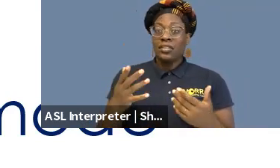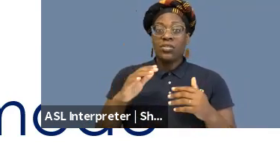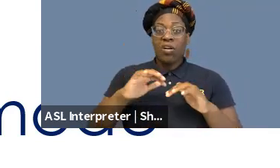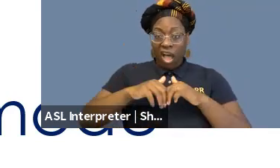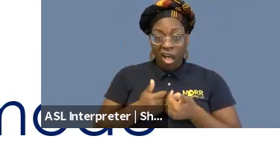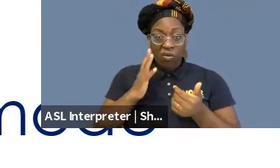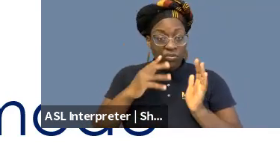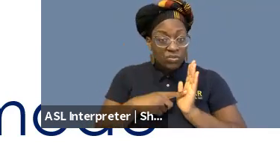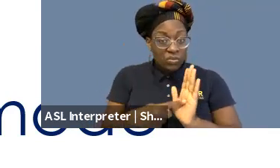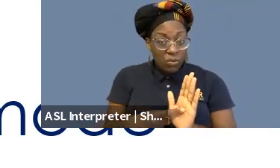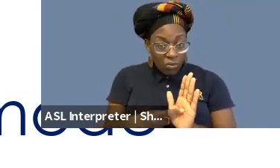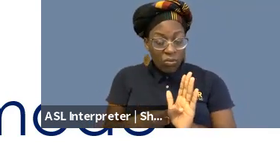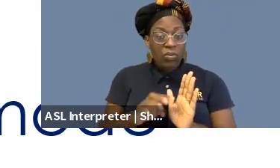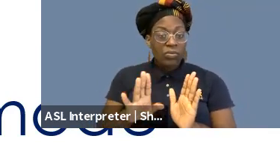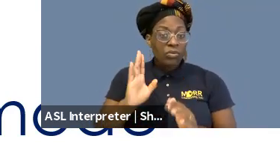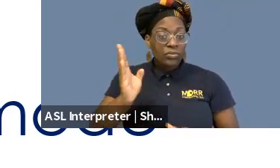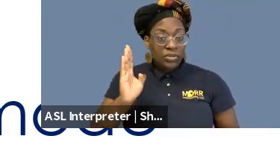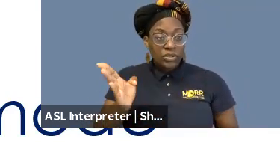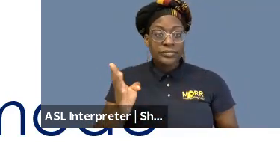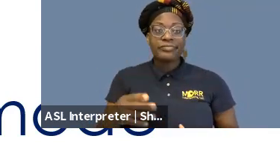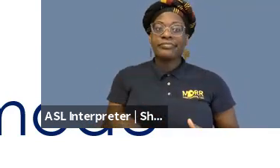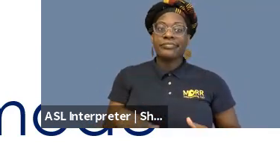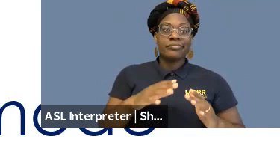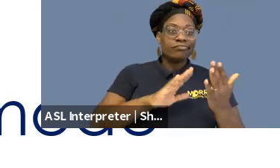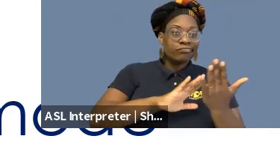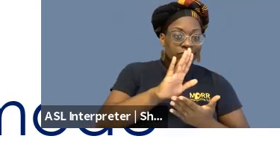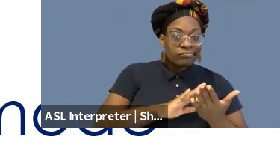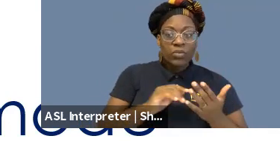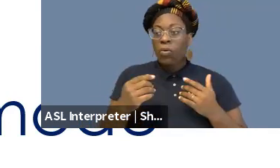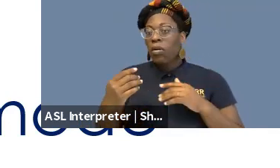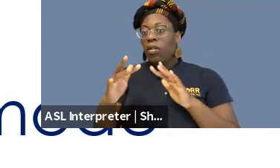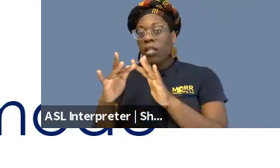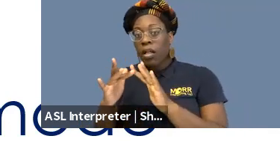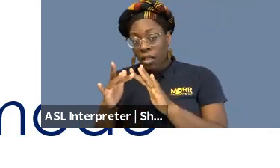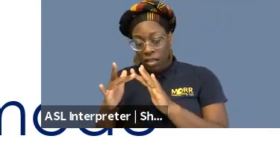For in-person presentations, tutors should focus on giving feedback on key presentation techniques,